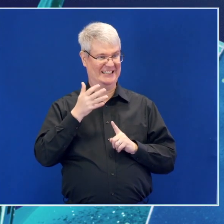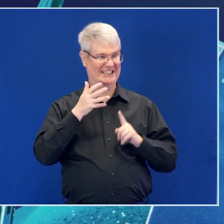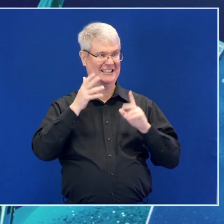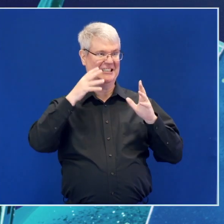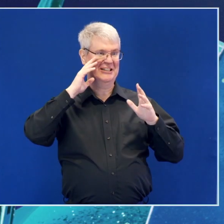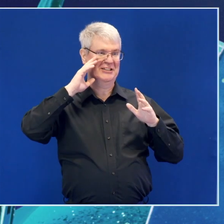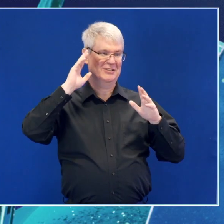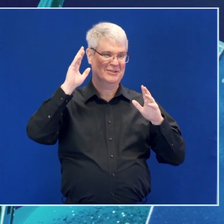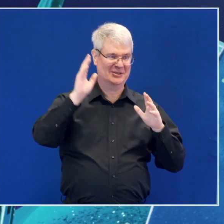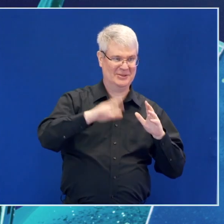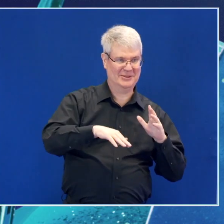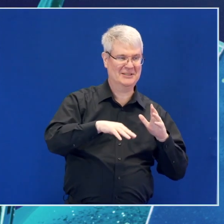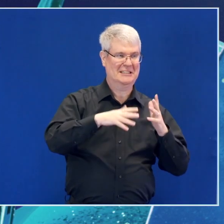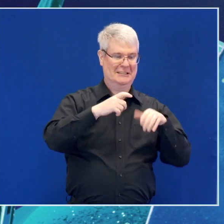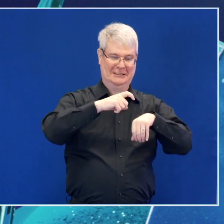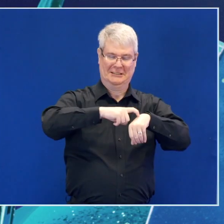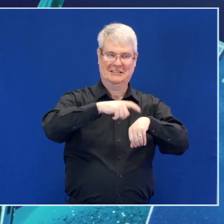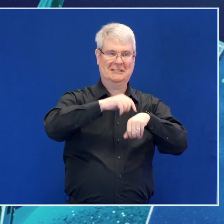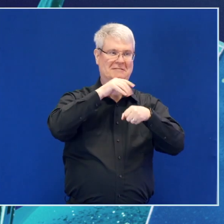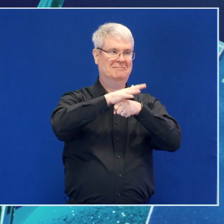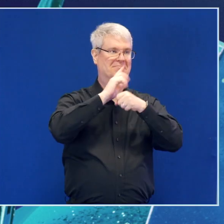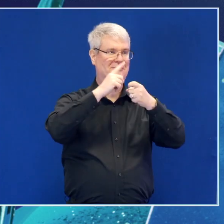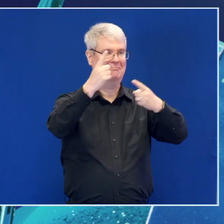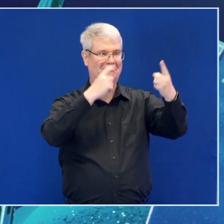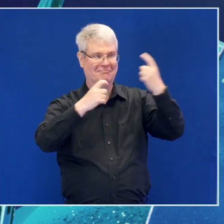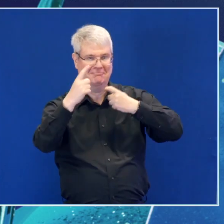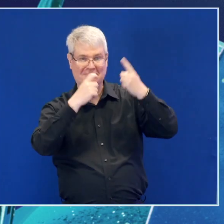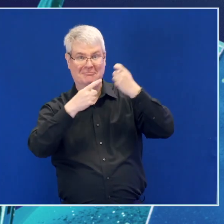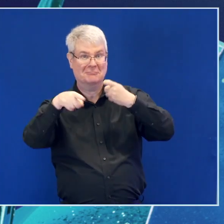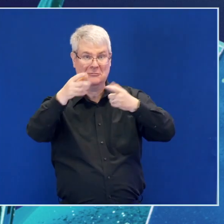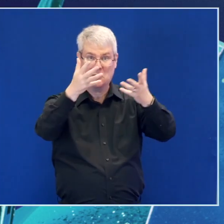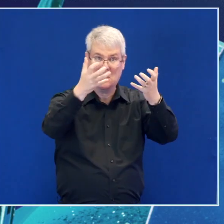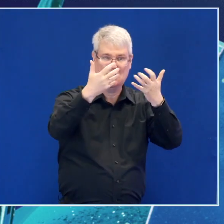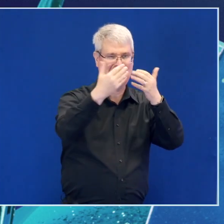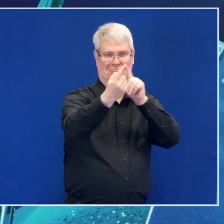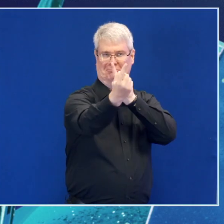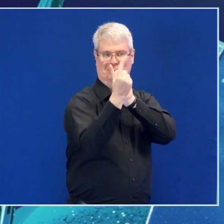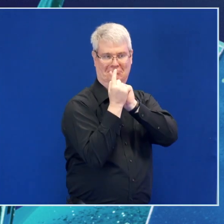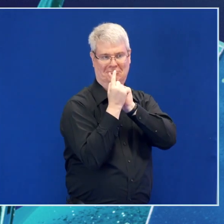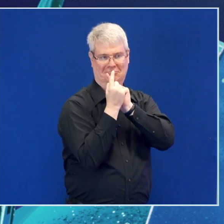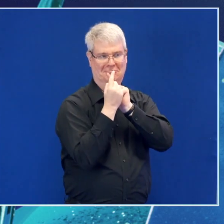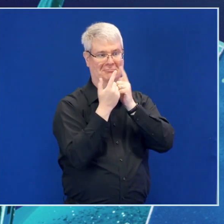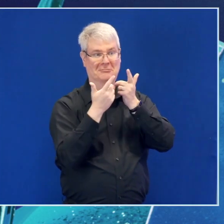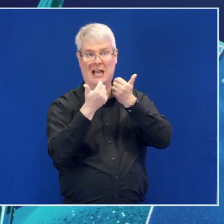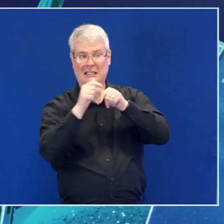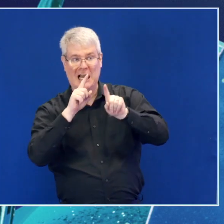to come up after the session. We can take a question or two if there are any right now.